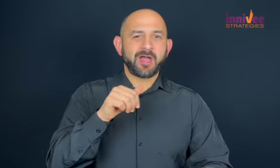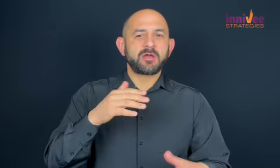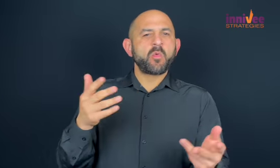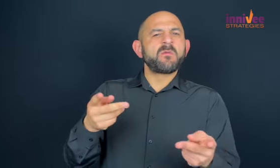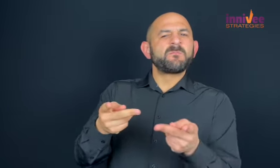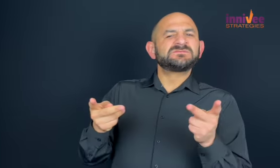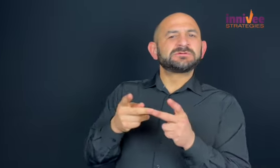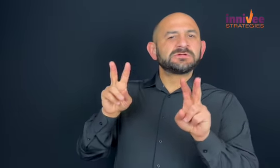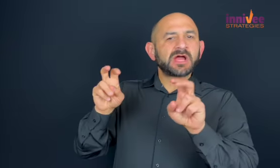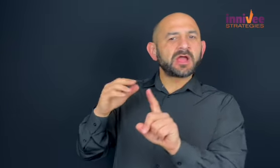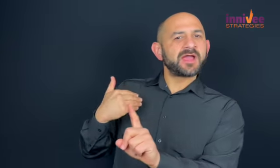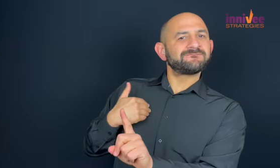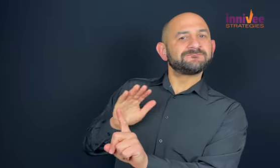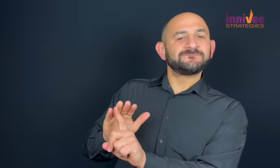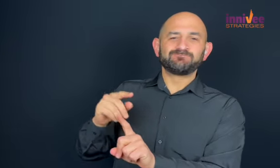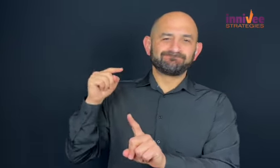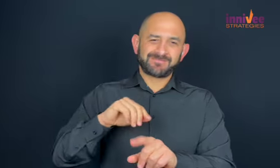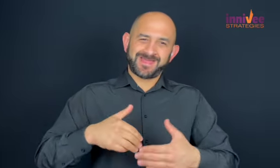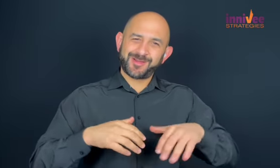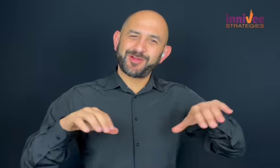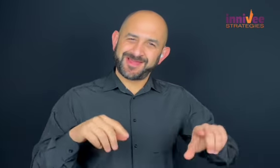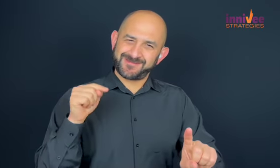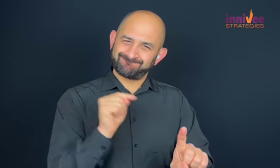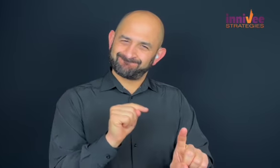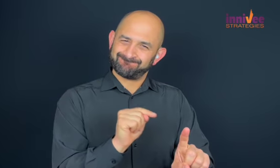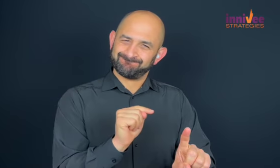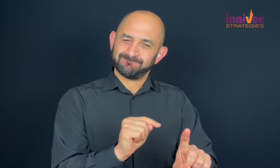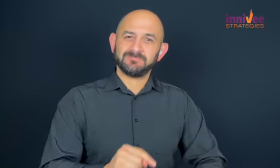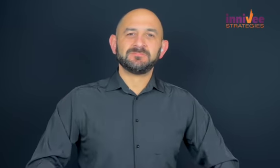not the title you hold.